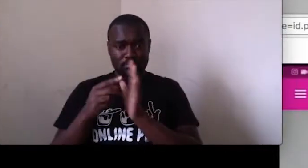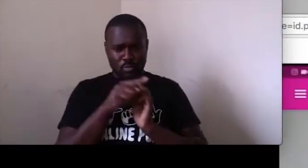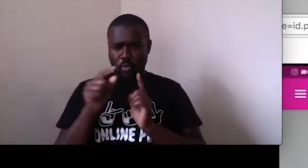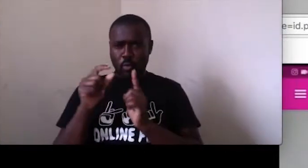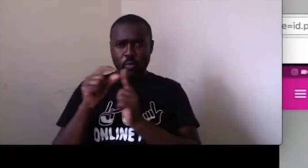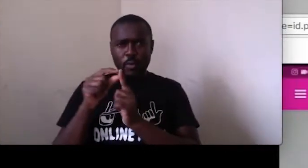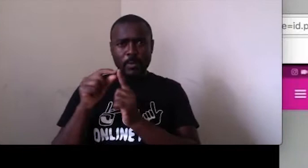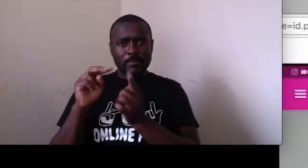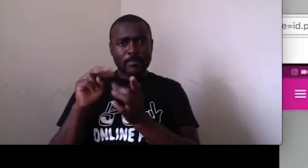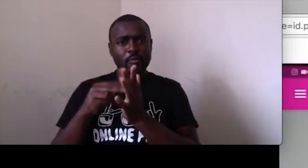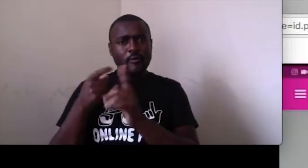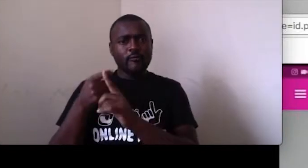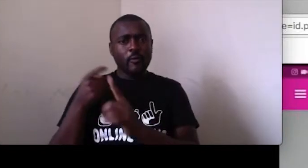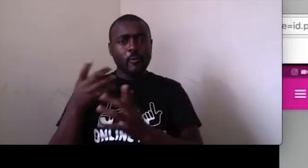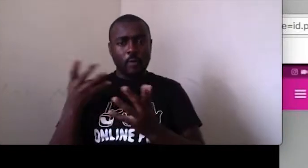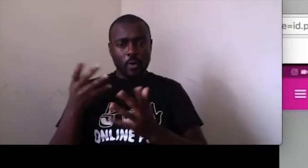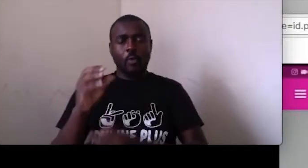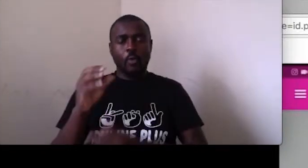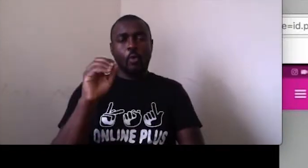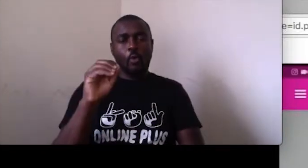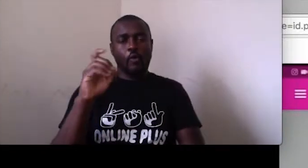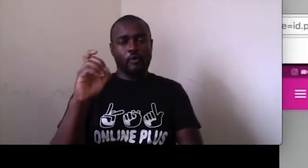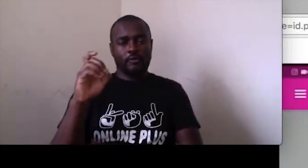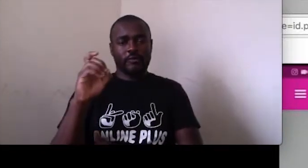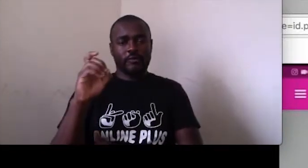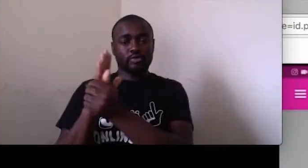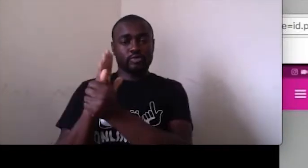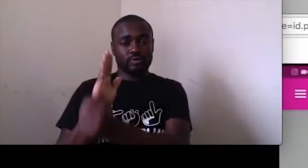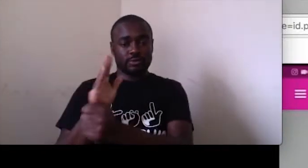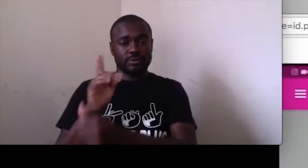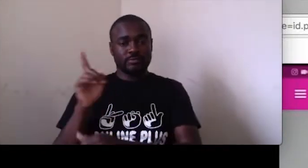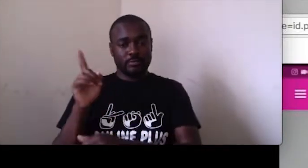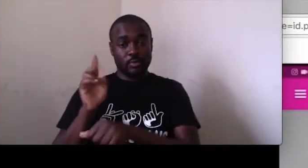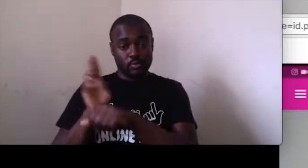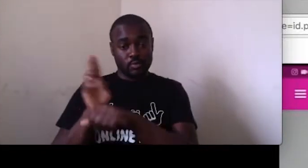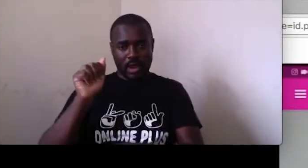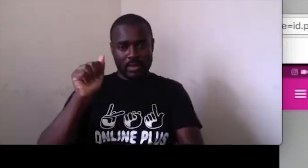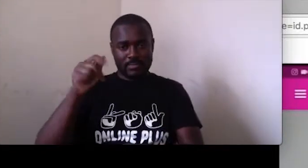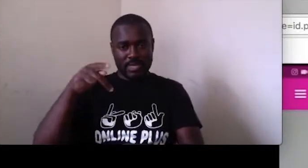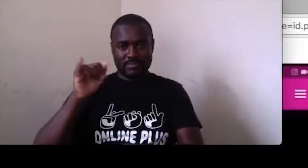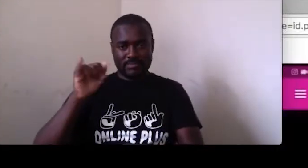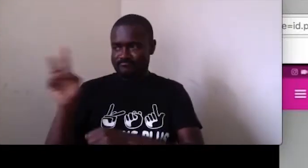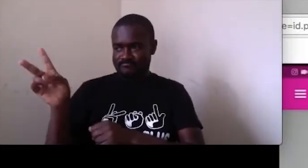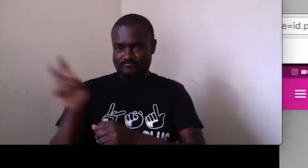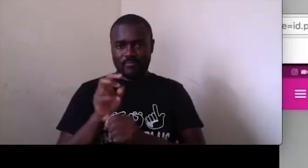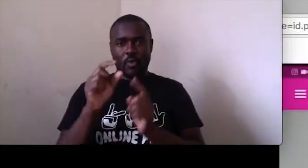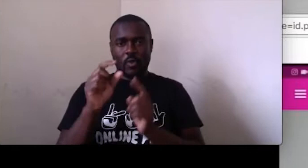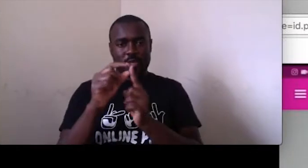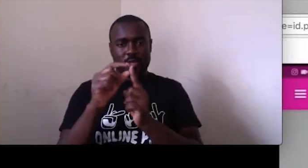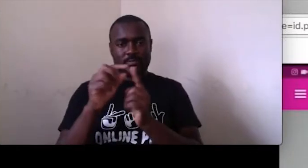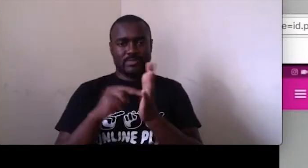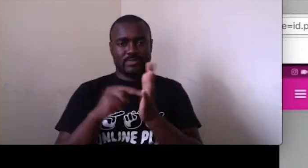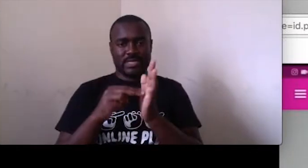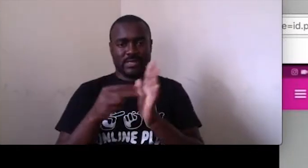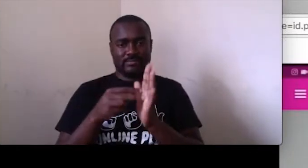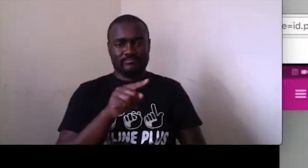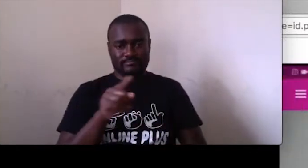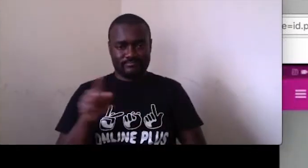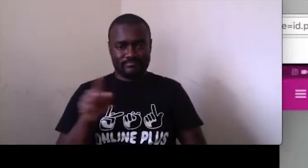It shows the sexual reproductiv health topics and the dictionary And where did I get this dictionary from? Oxford API